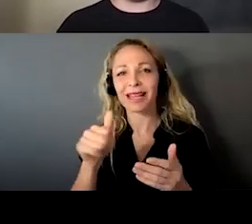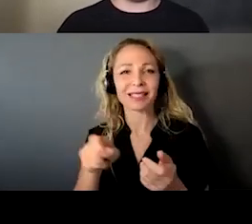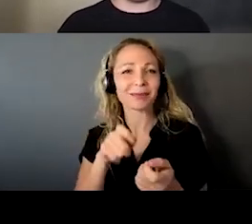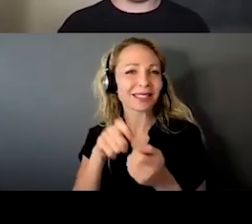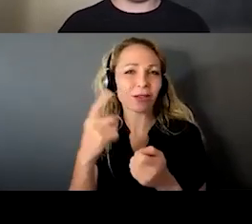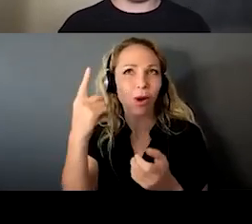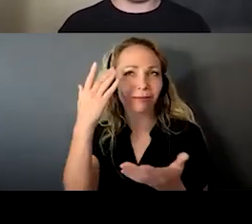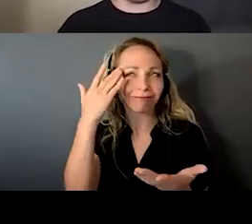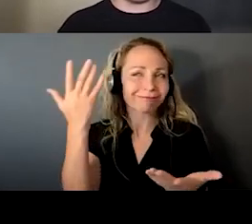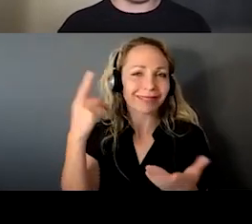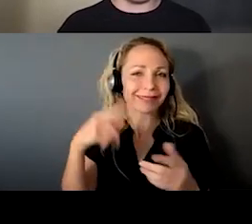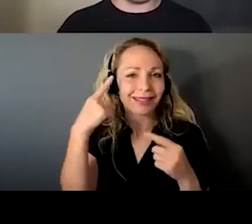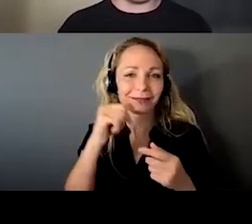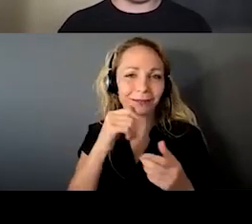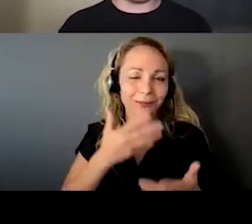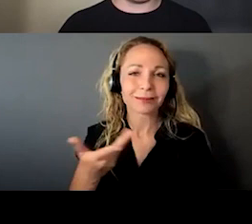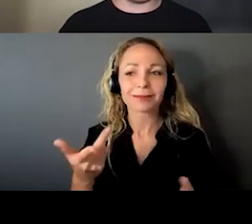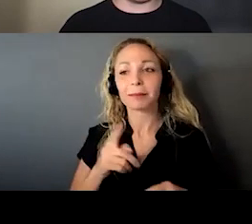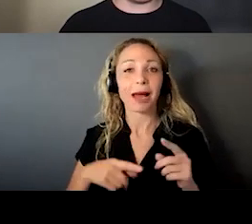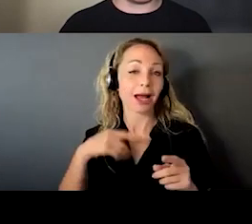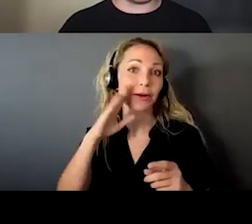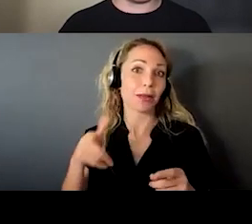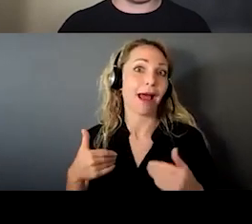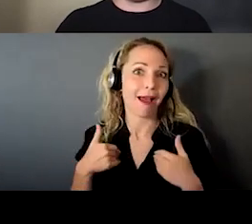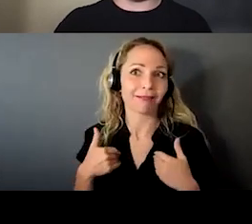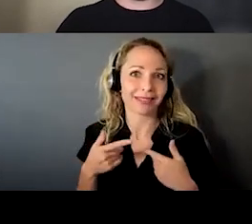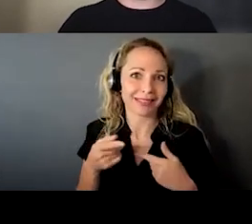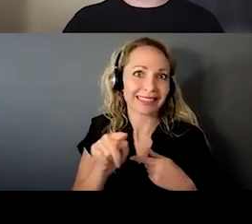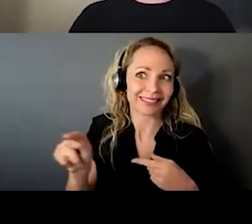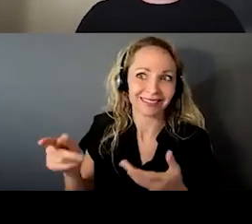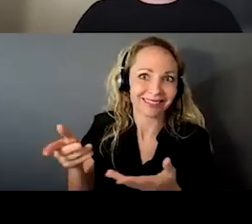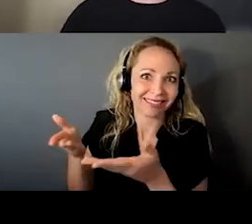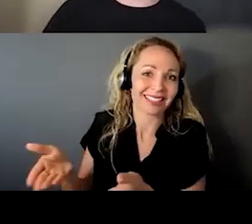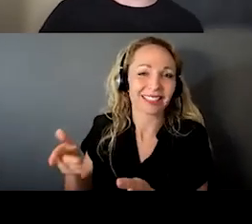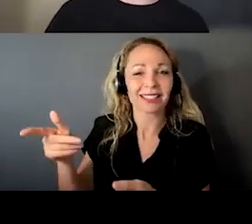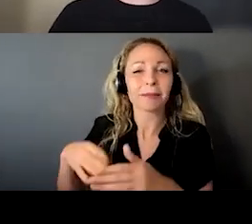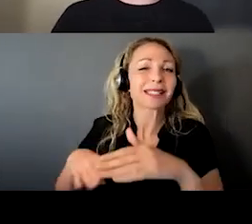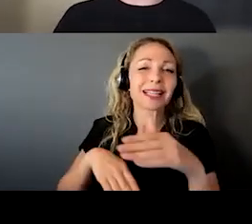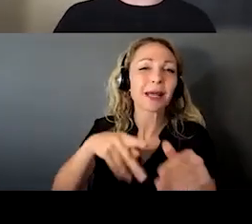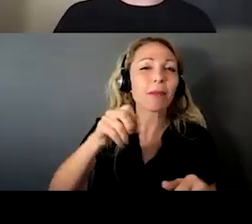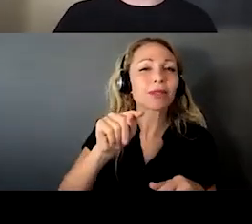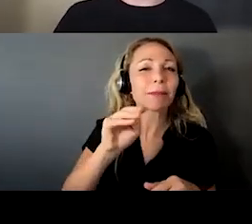JUST KNOW IT EXISTS AND BASICALLY POSTMAN IN VS CODE. I DON'T SEE ANYMORE QUESTIONS OUT THERE.